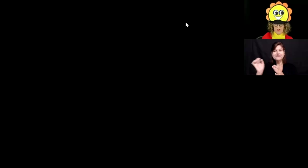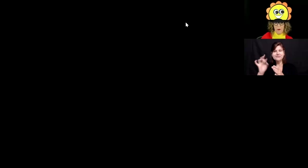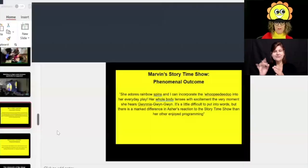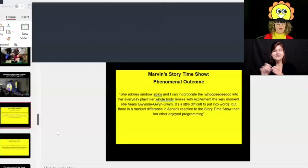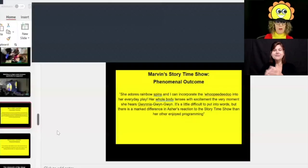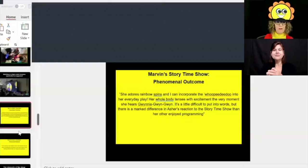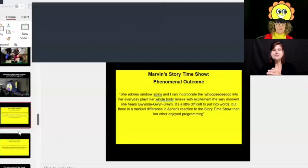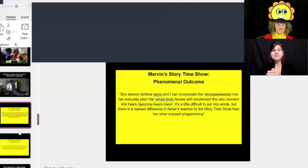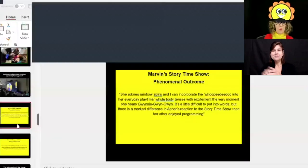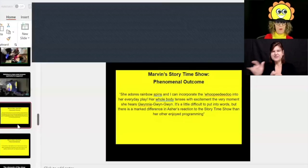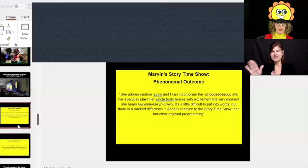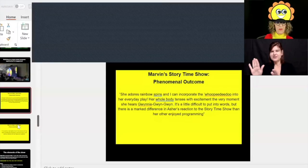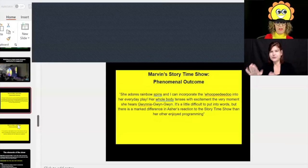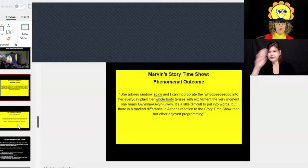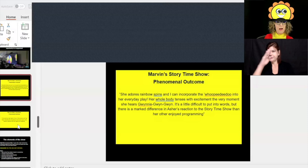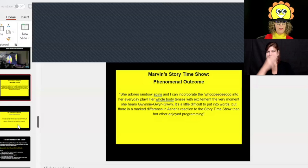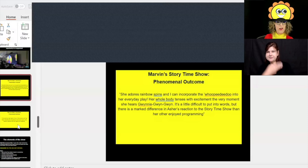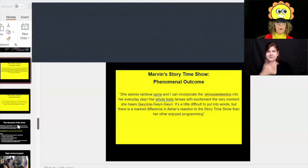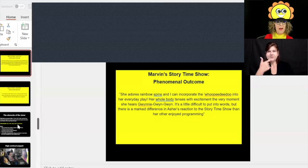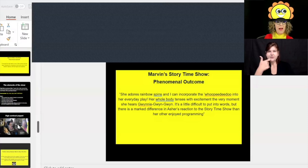the show I do with this partnership